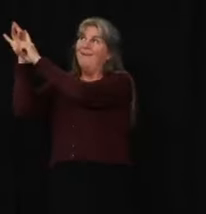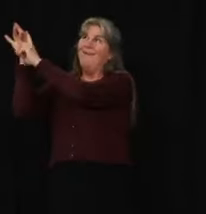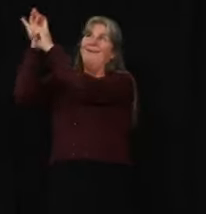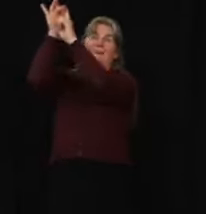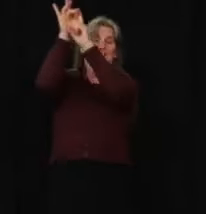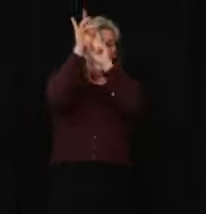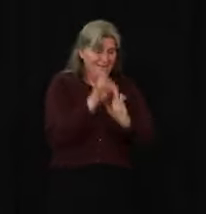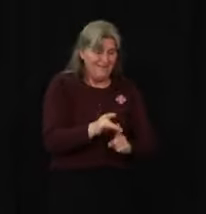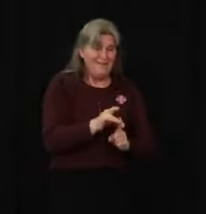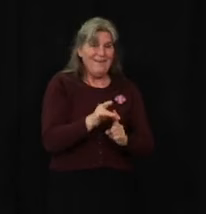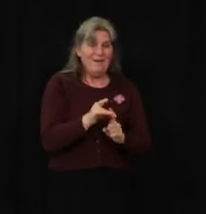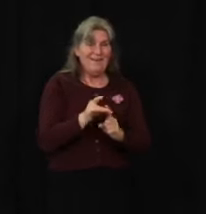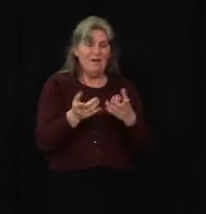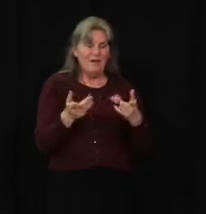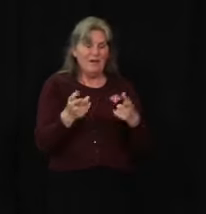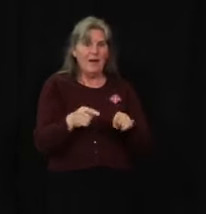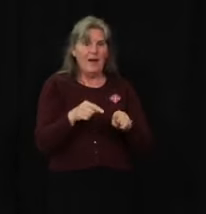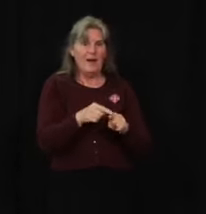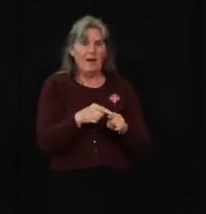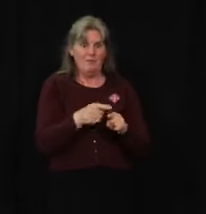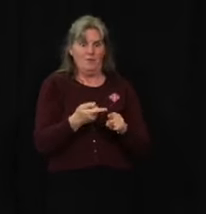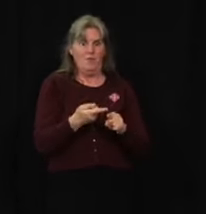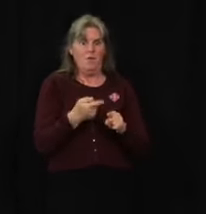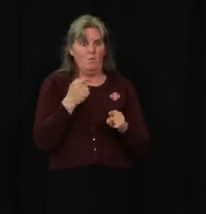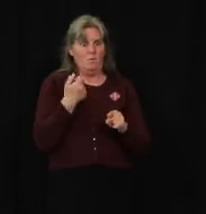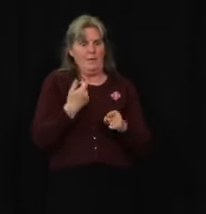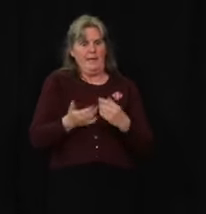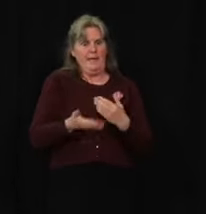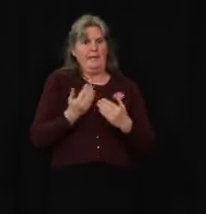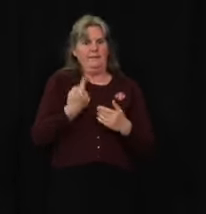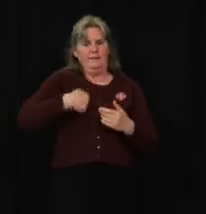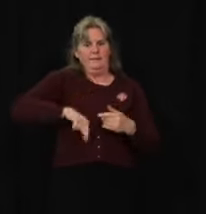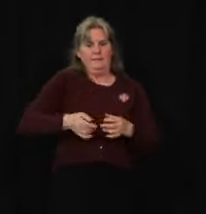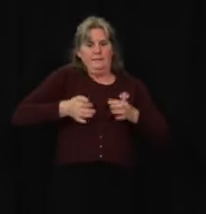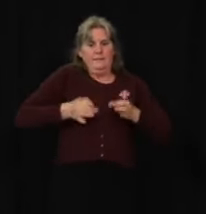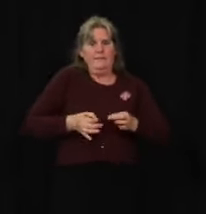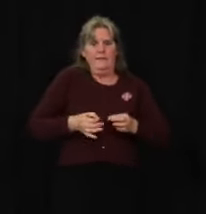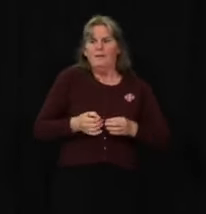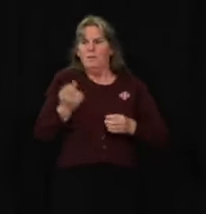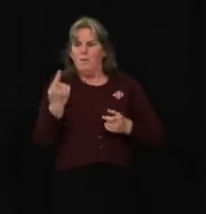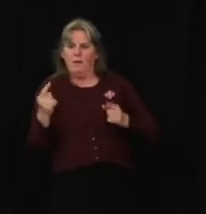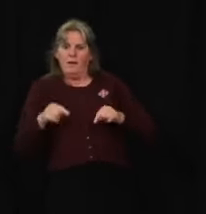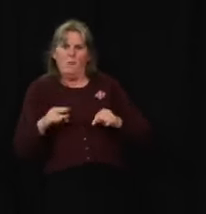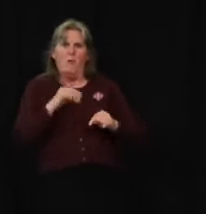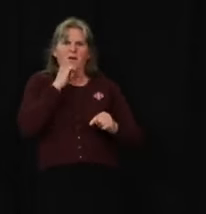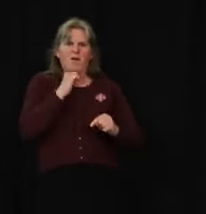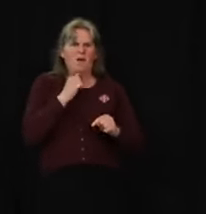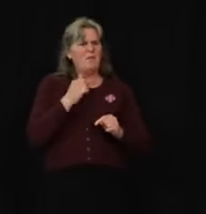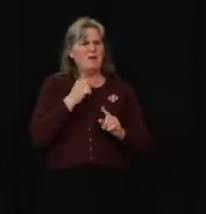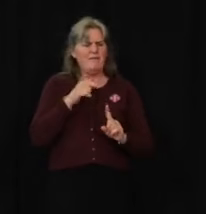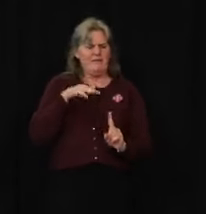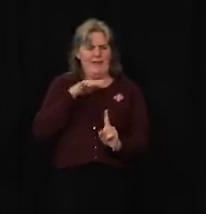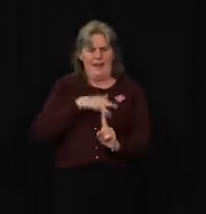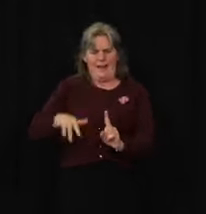from CBC. Reporter: Thank you. Can you offer some clarity on